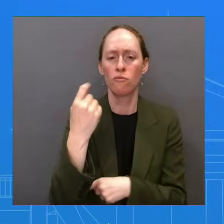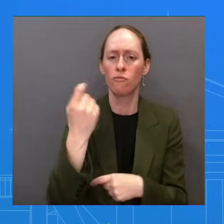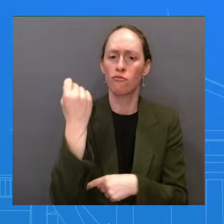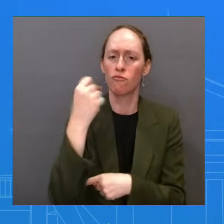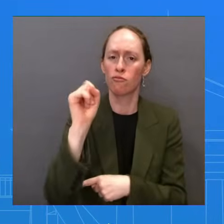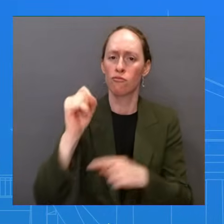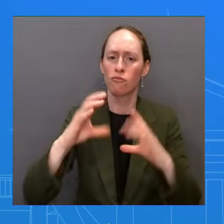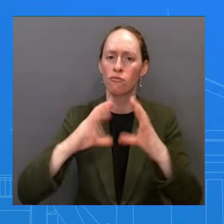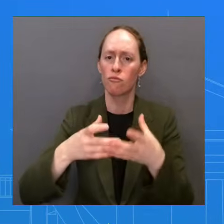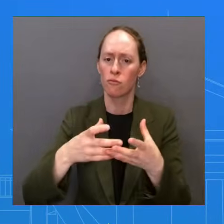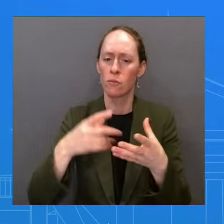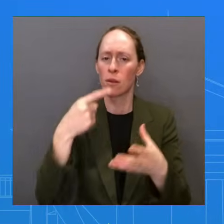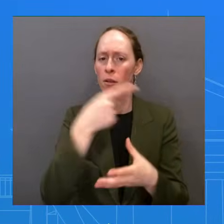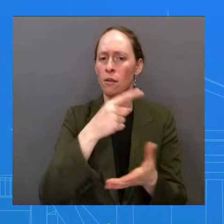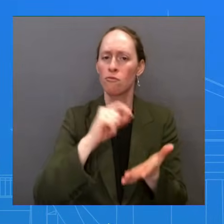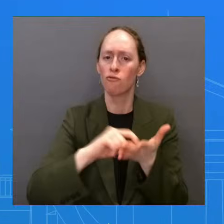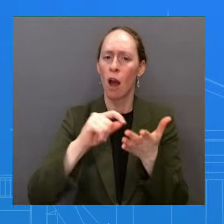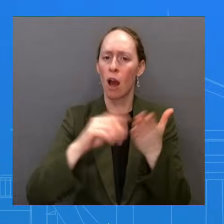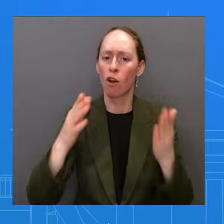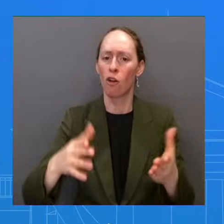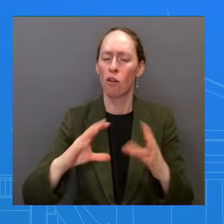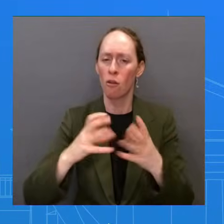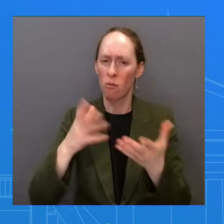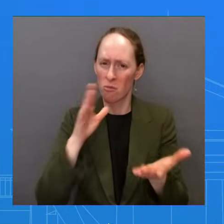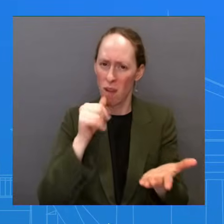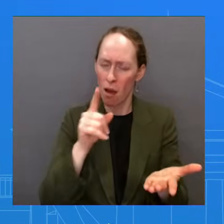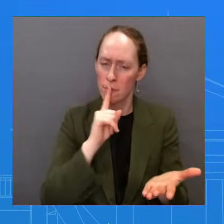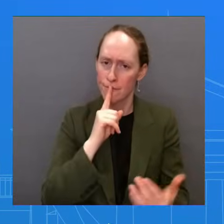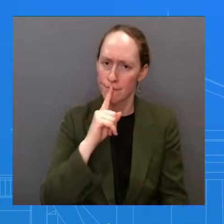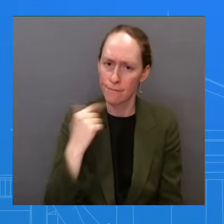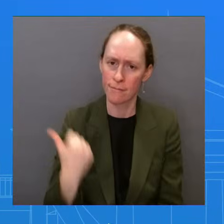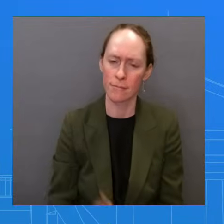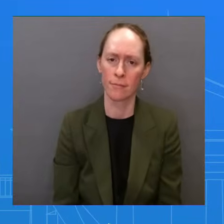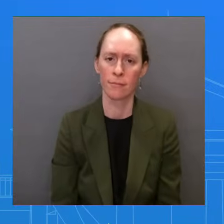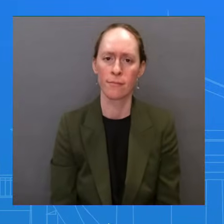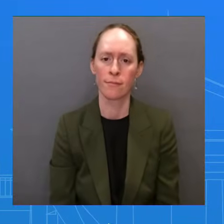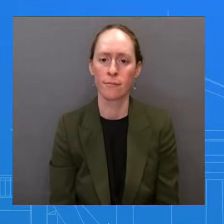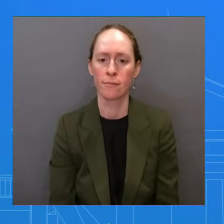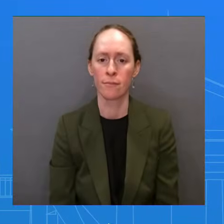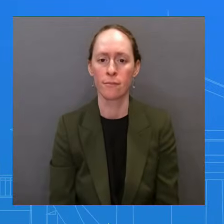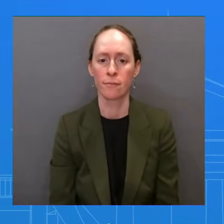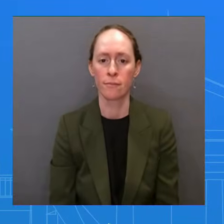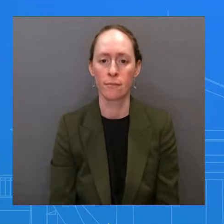President Biden is a strong supporter of workers' rights to strike. We've said this over and over again,